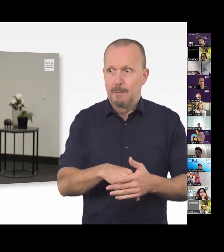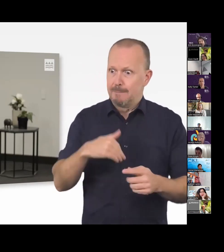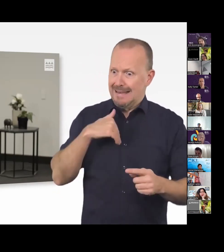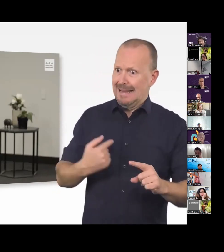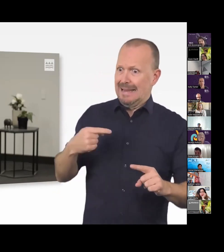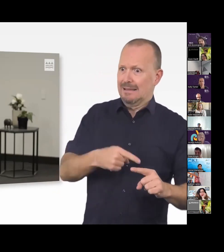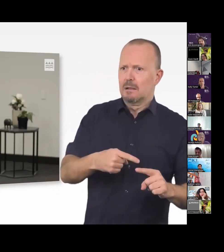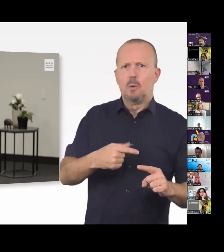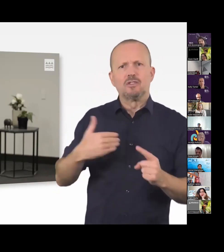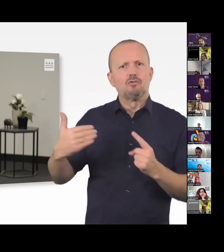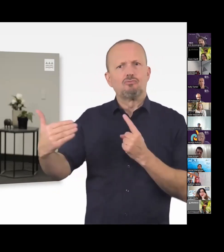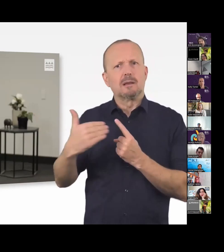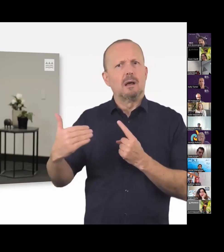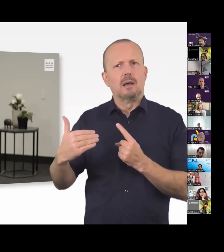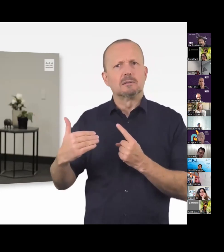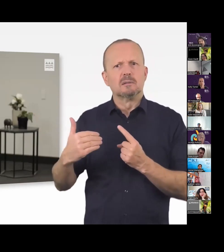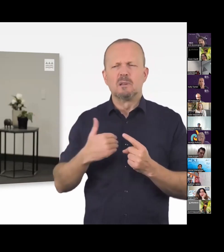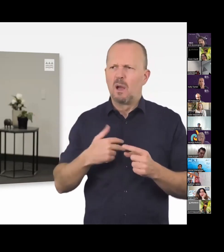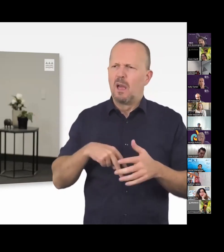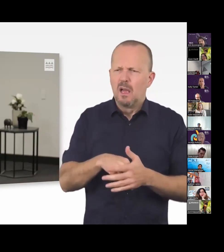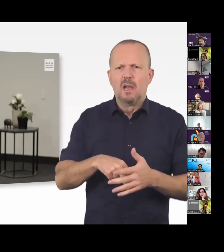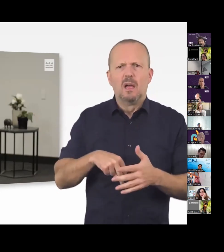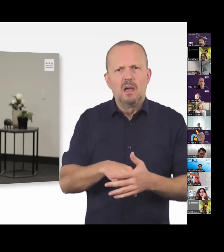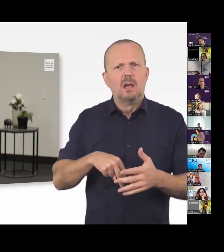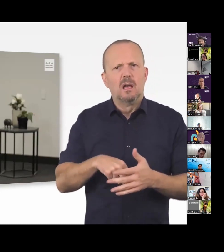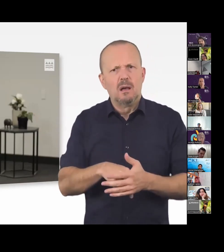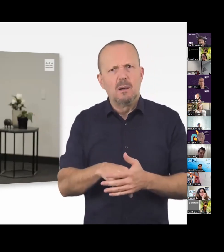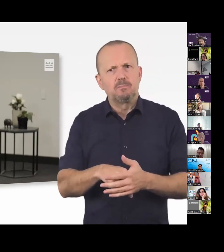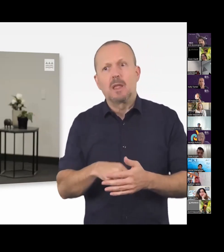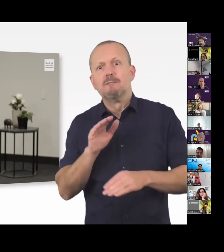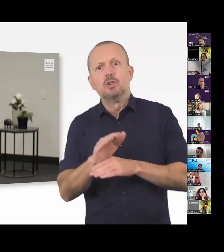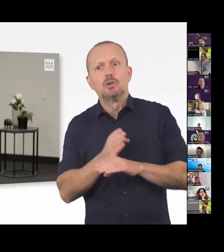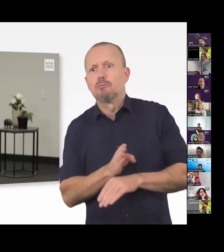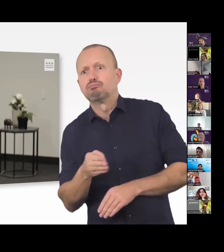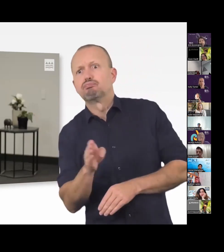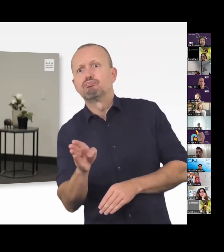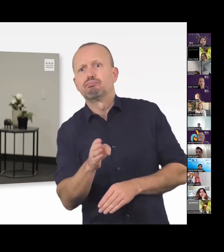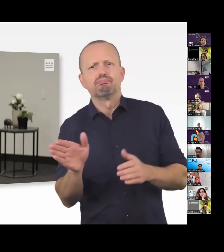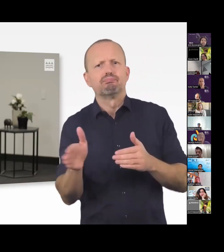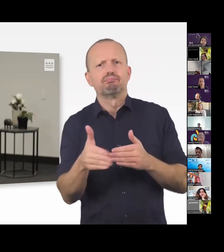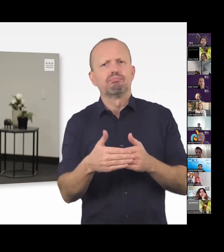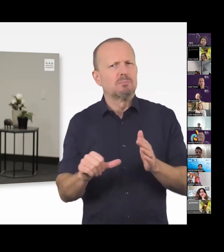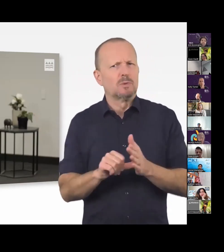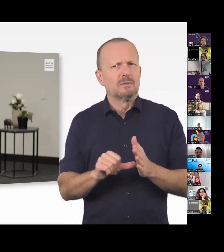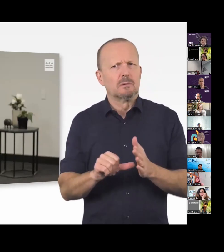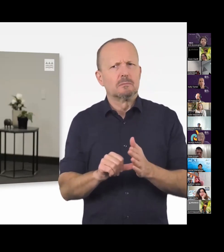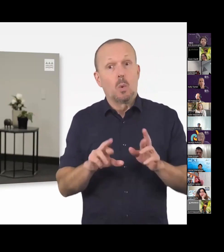but my needs weren't recognised. And so that's closed all sorts of doors for me." And I think the thing is,